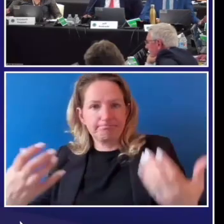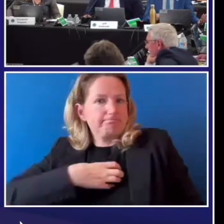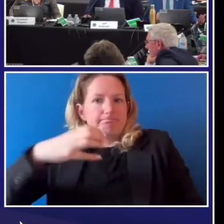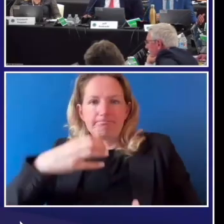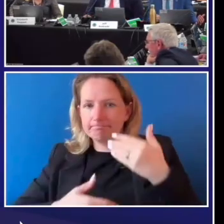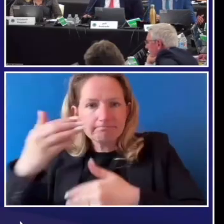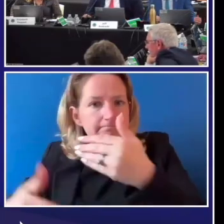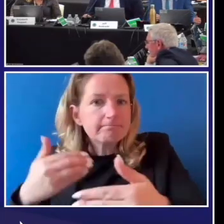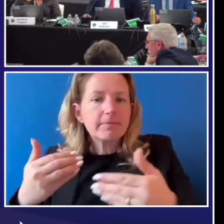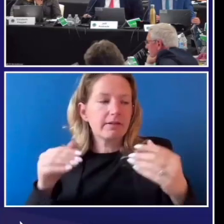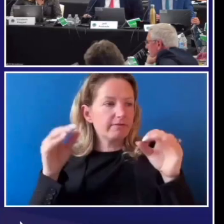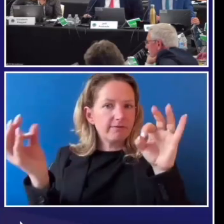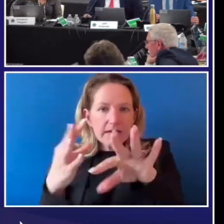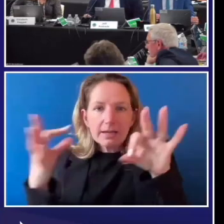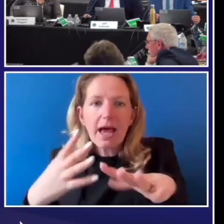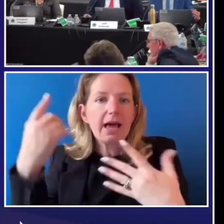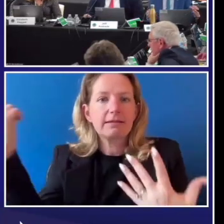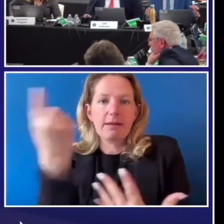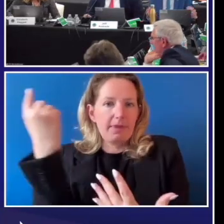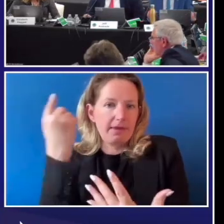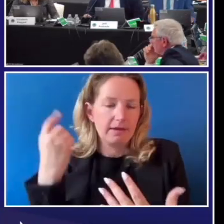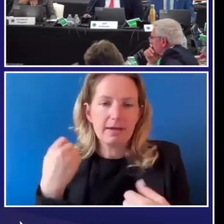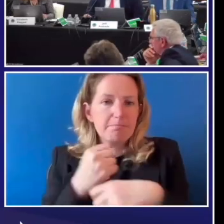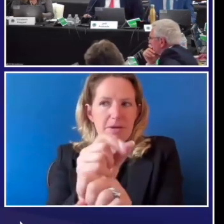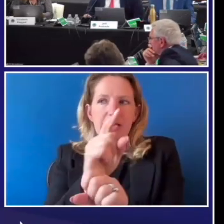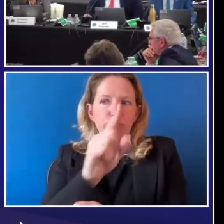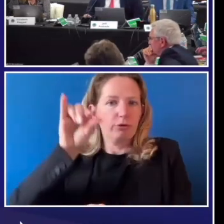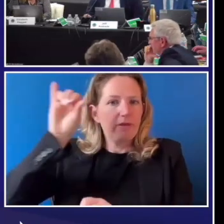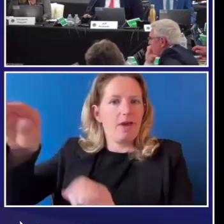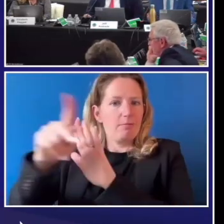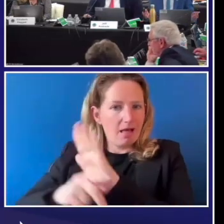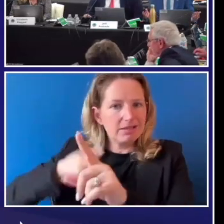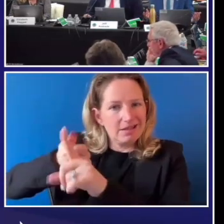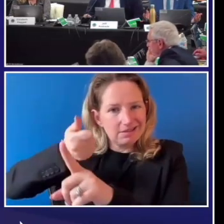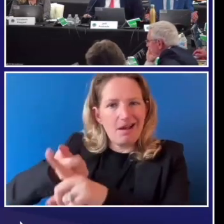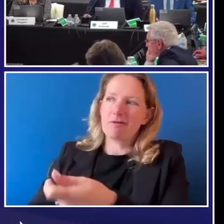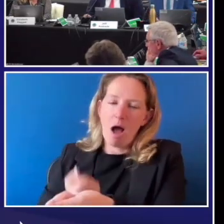of feedback and actually make sure that this has some stick to it. It's not just, again, a piece of paper in the office.